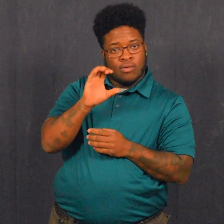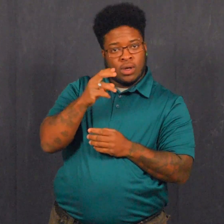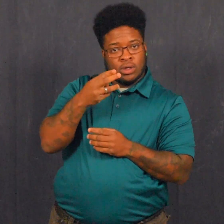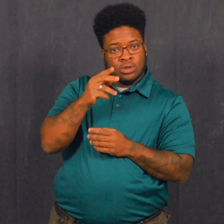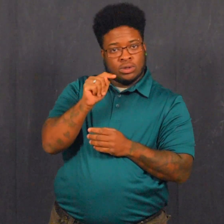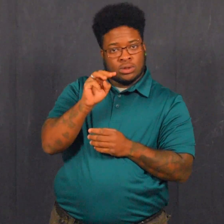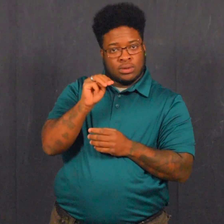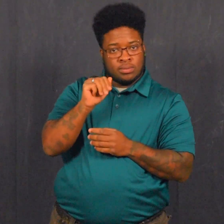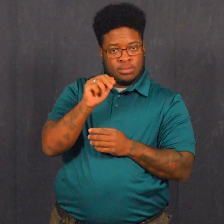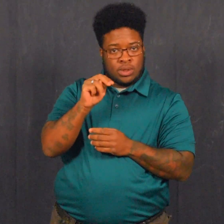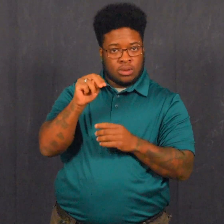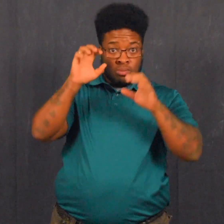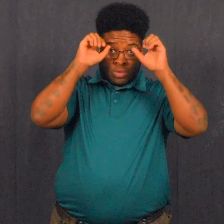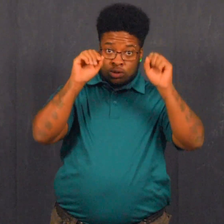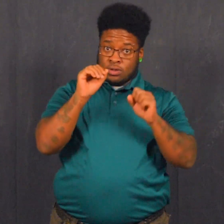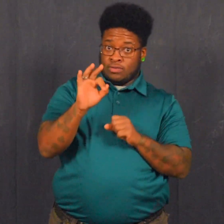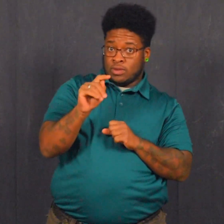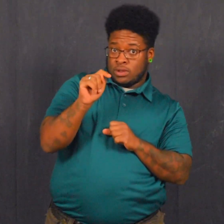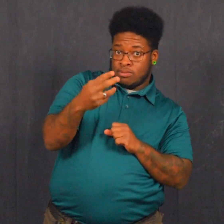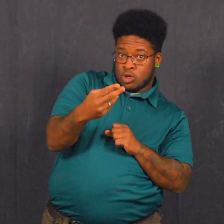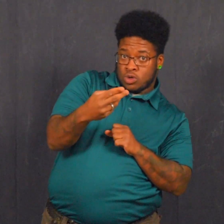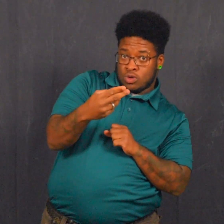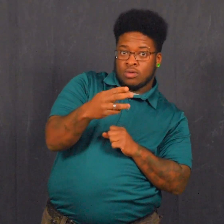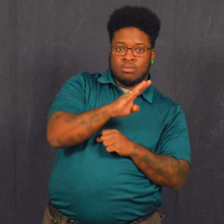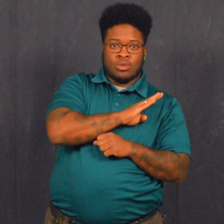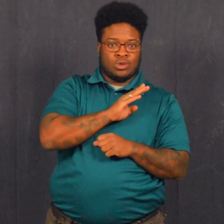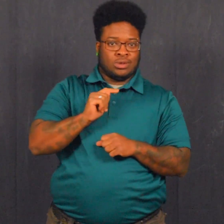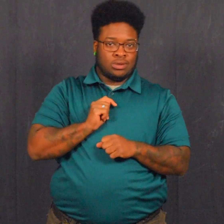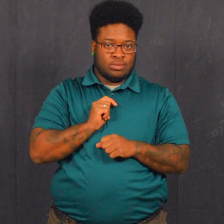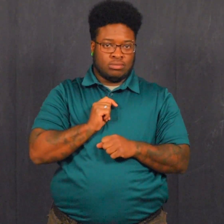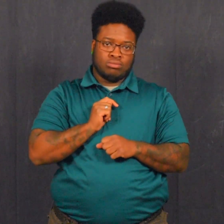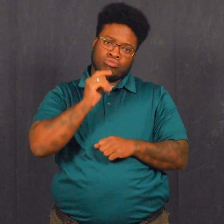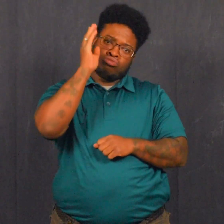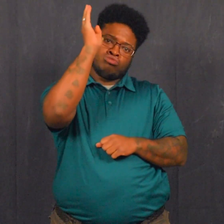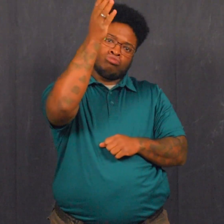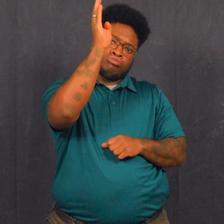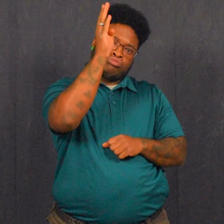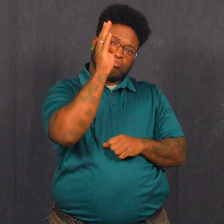president of the Thompson Hall Board of Trustees, presented to the